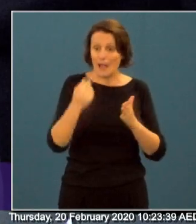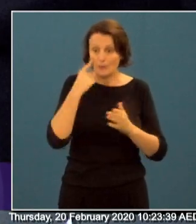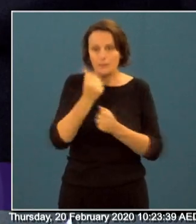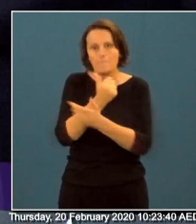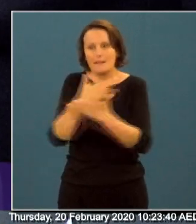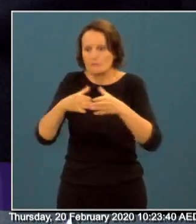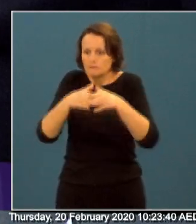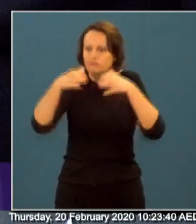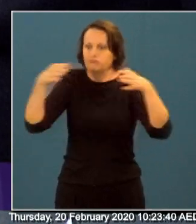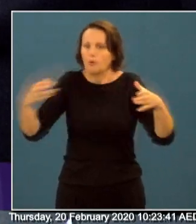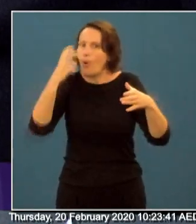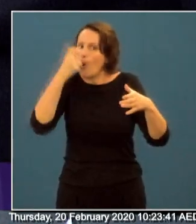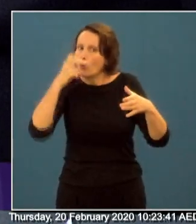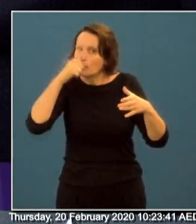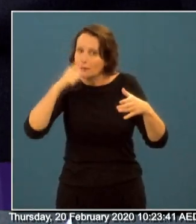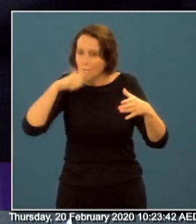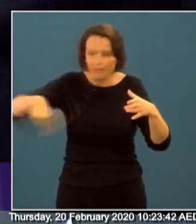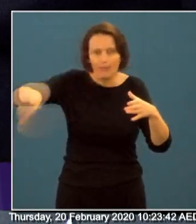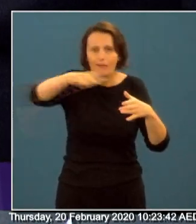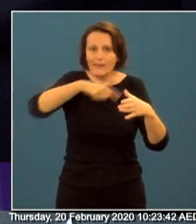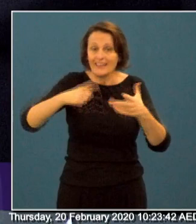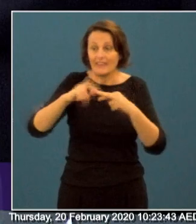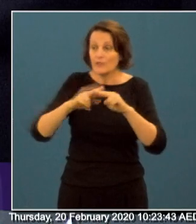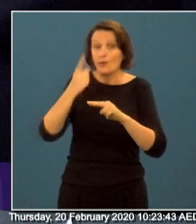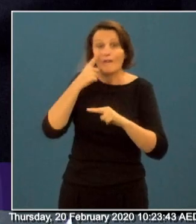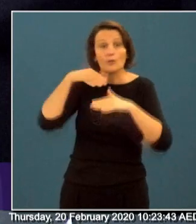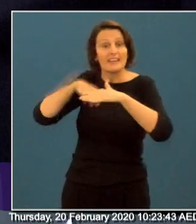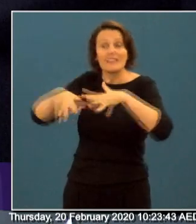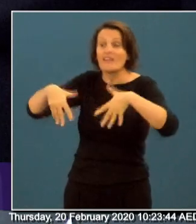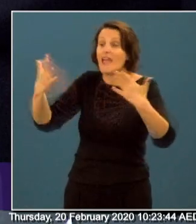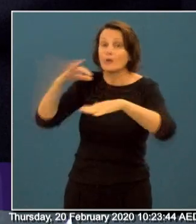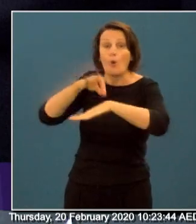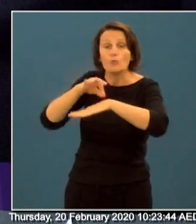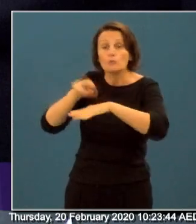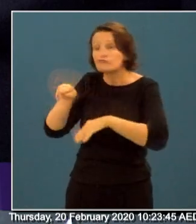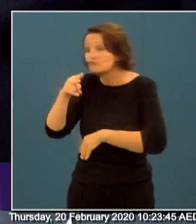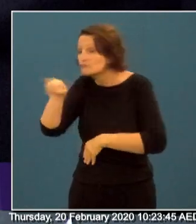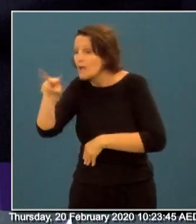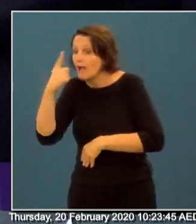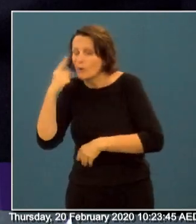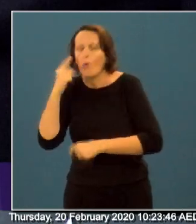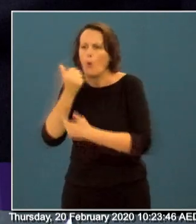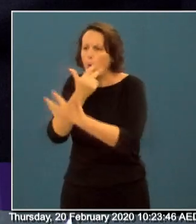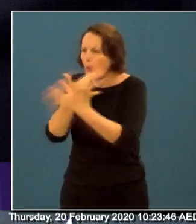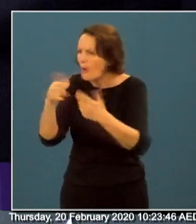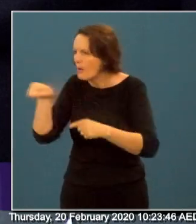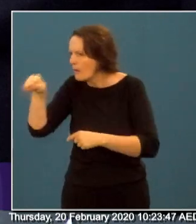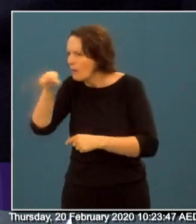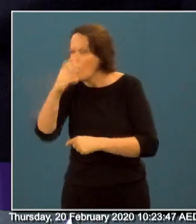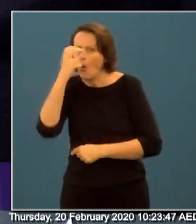You can go for a wander through any of the public hospitals these days, you will find that the wards are occupied largely